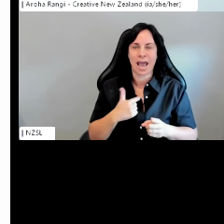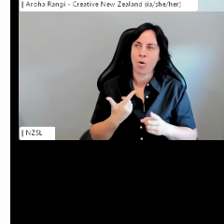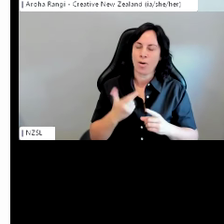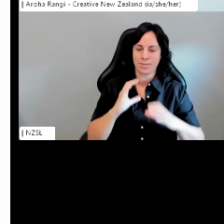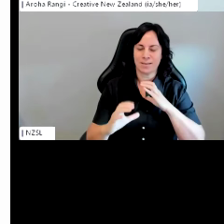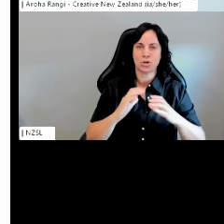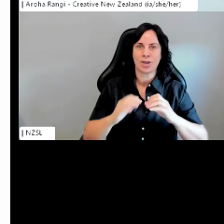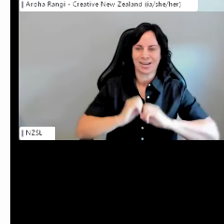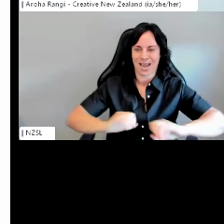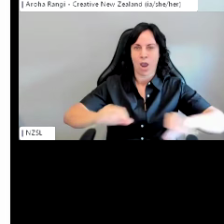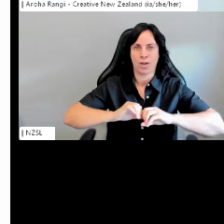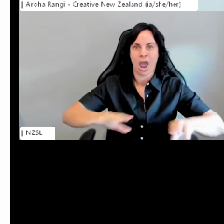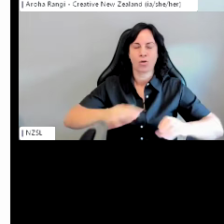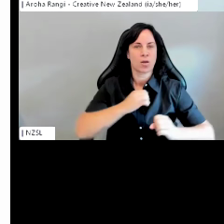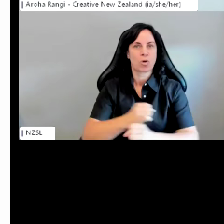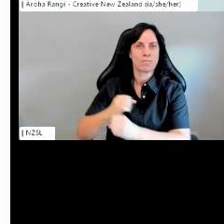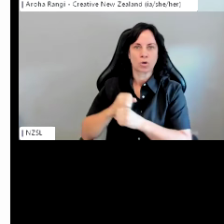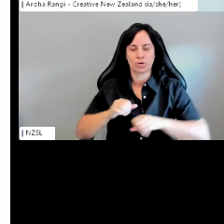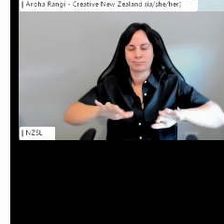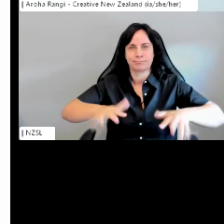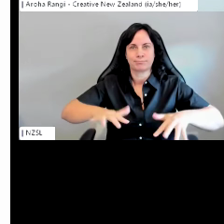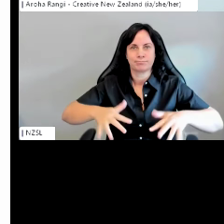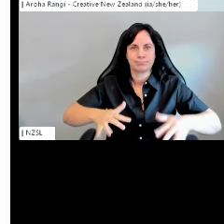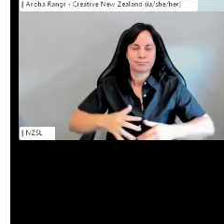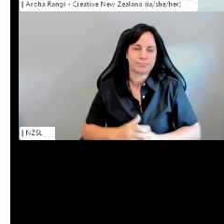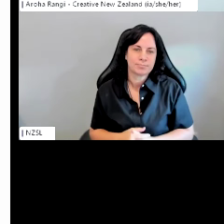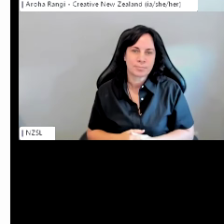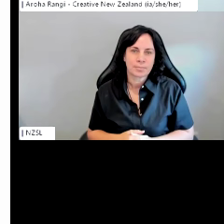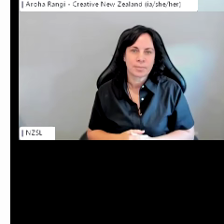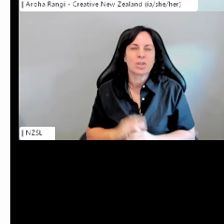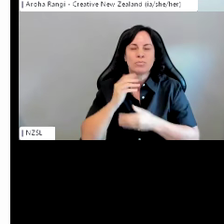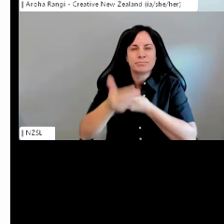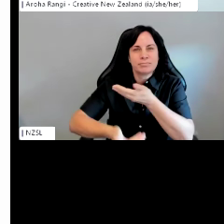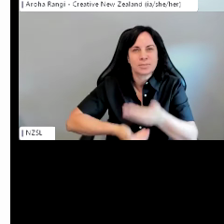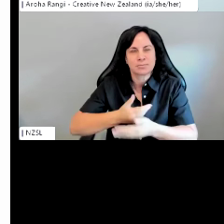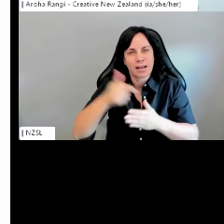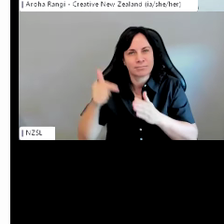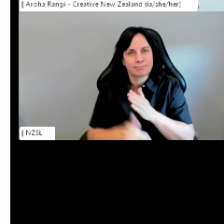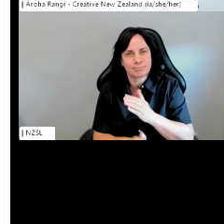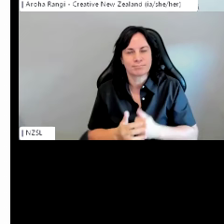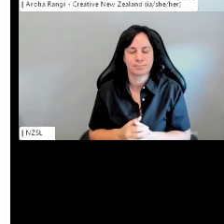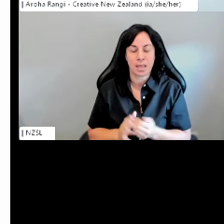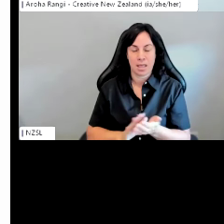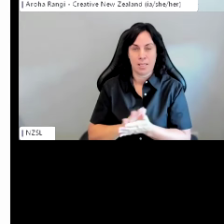Um, and so the one thing I would tell you from this insight is you really need to double-check